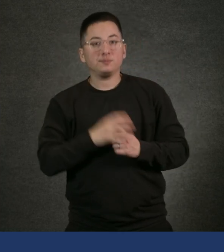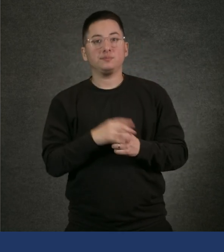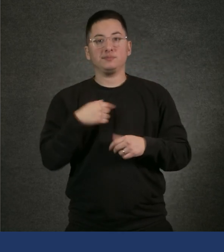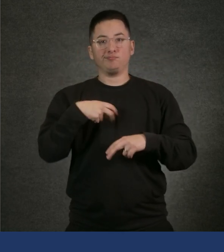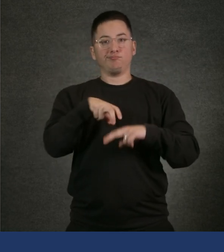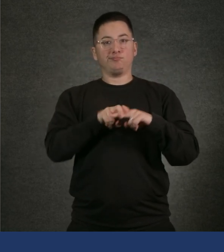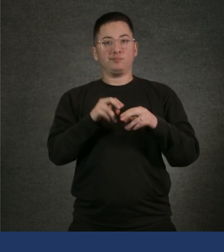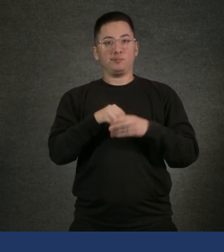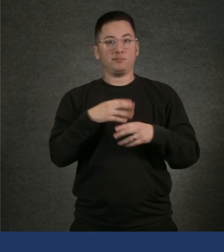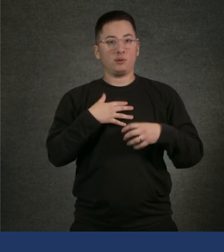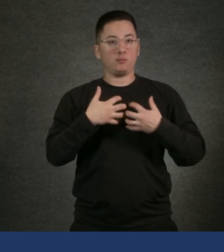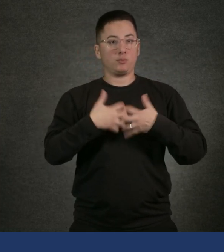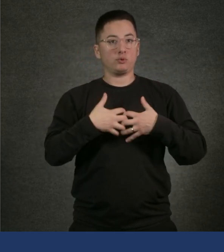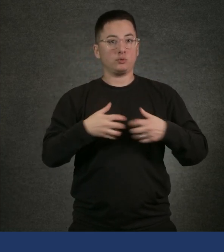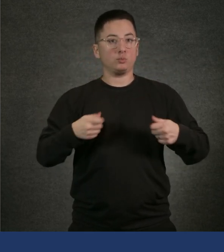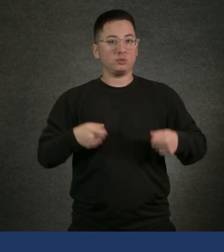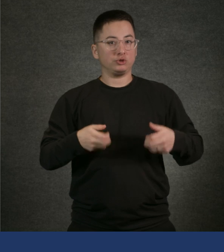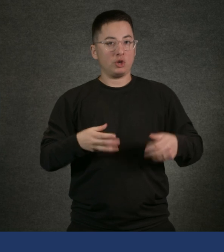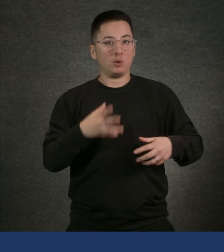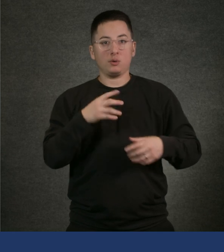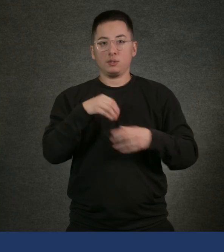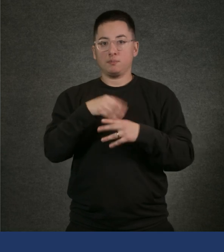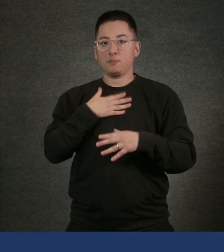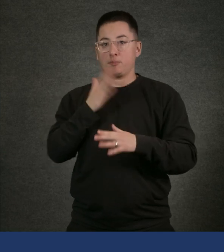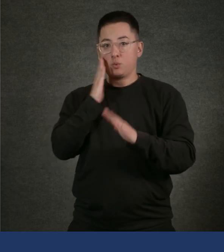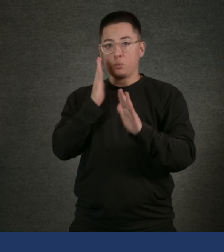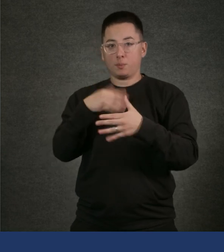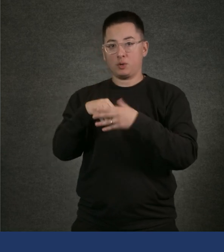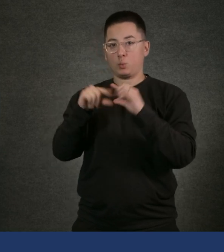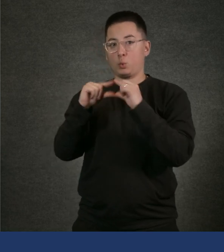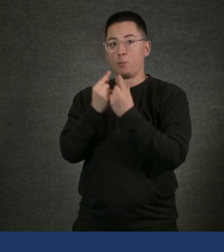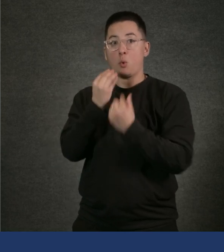wheelchair in my bedroom at a group home in Brooklyn Park.